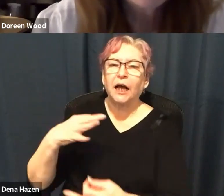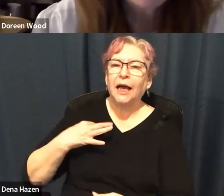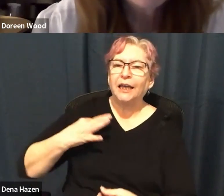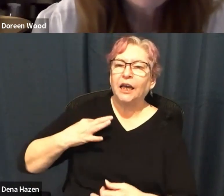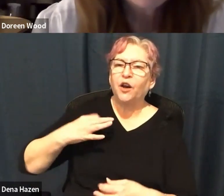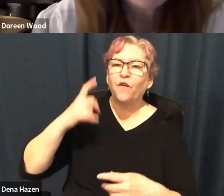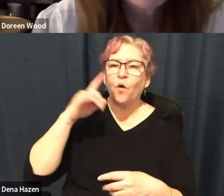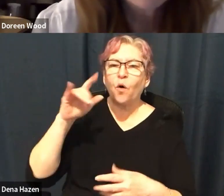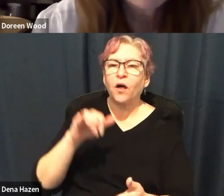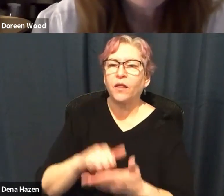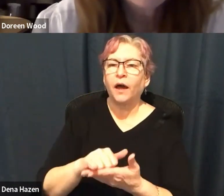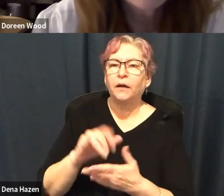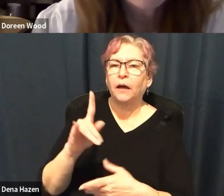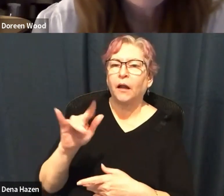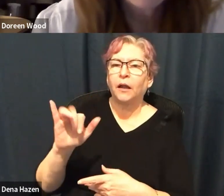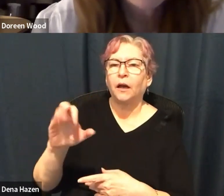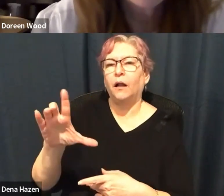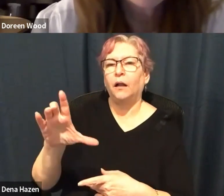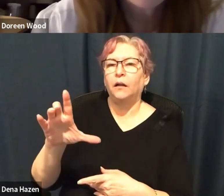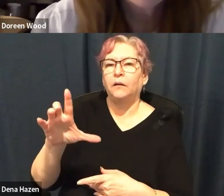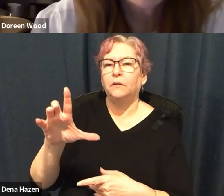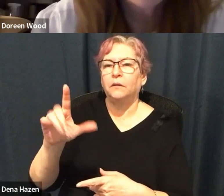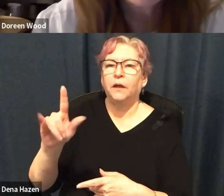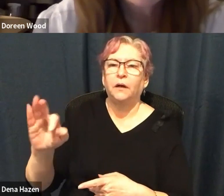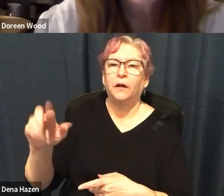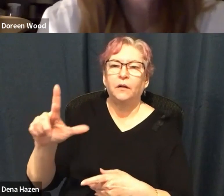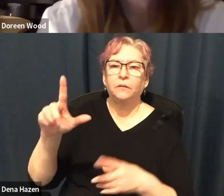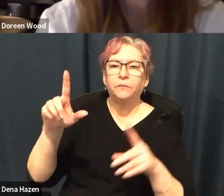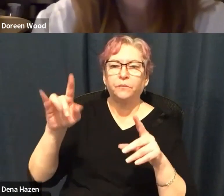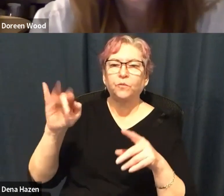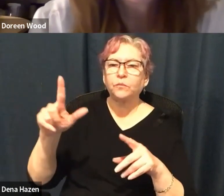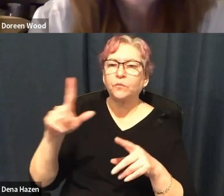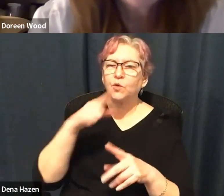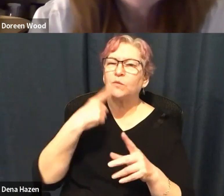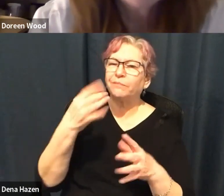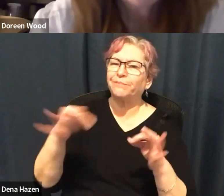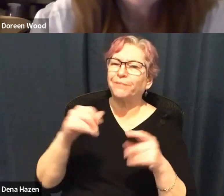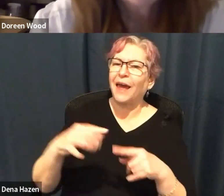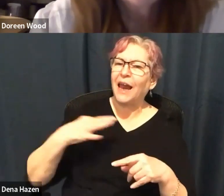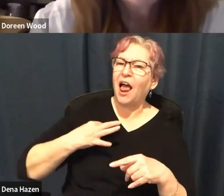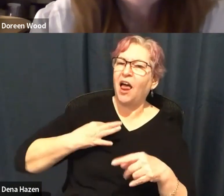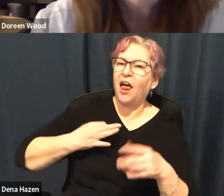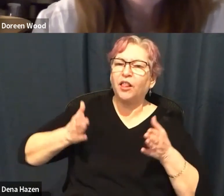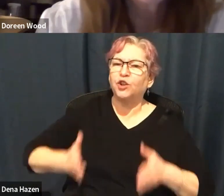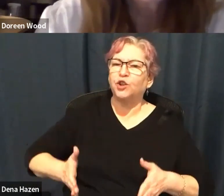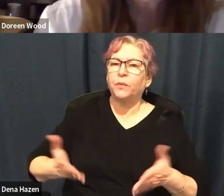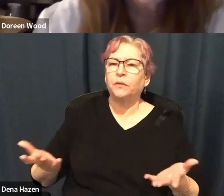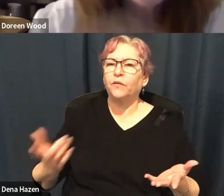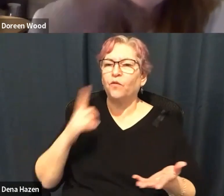I think you kind of talked a little bit about the eligibility criteria, but do you have anything else to add to that?